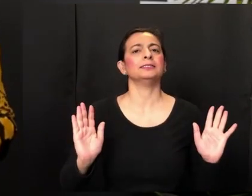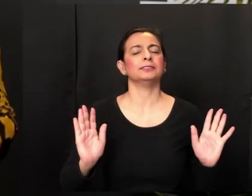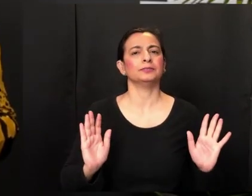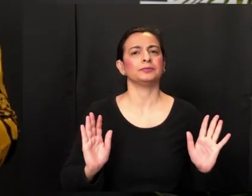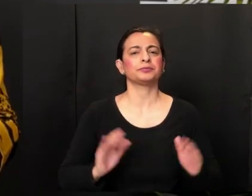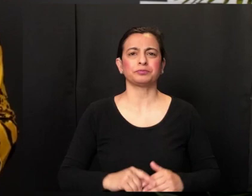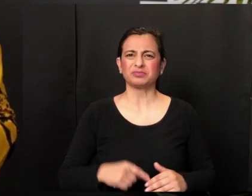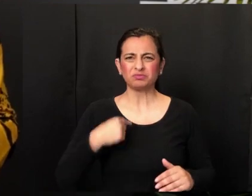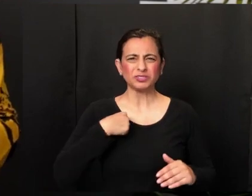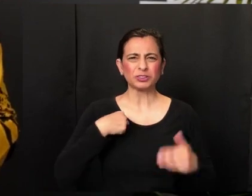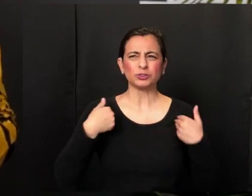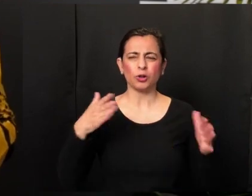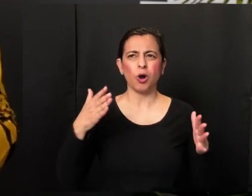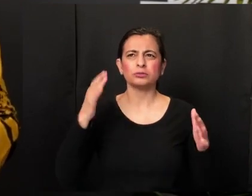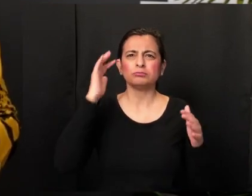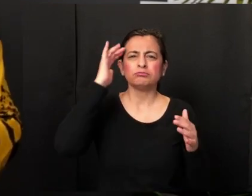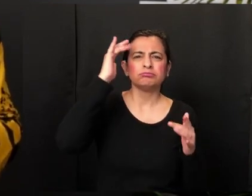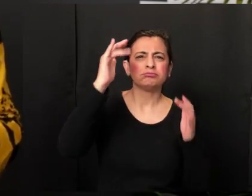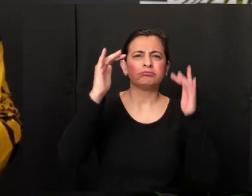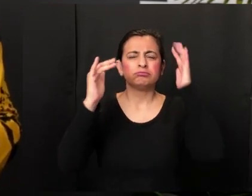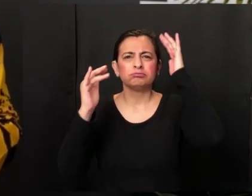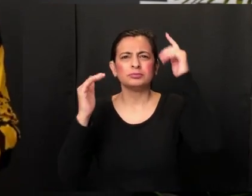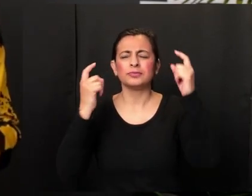I started questioning, what does normal even mean?